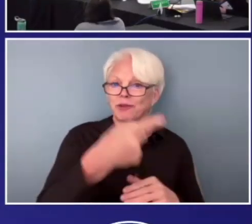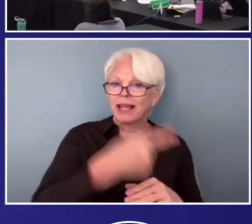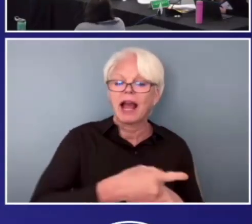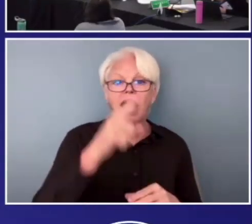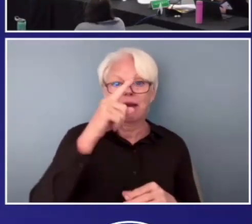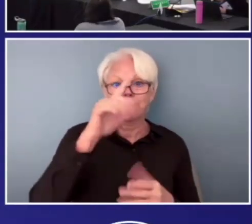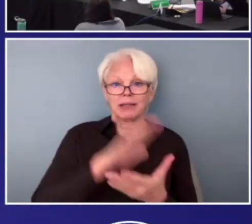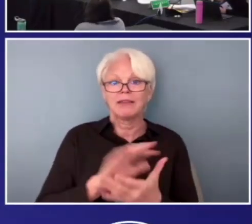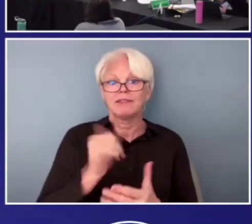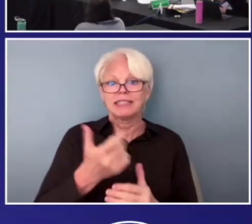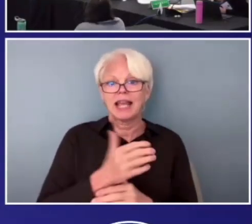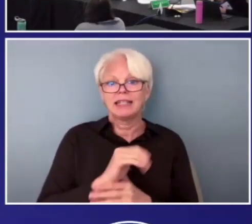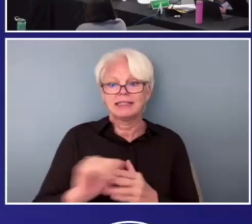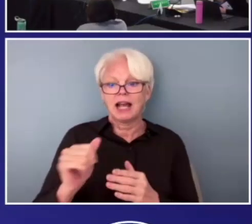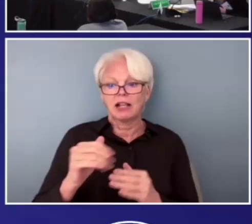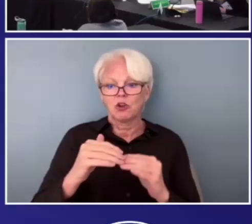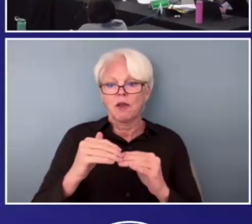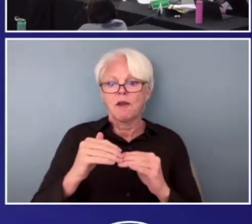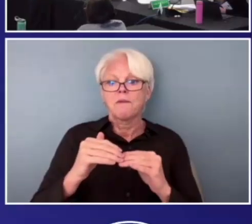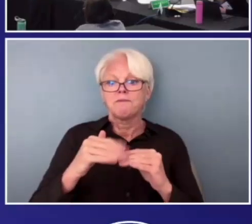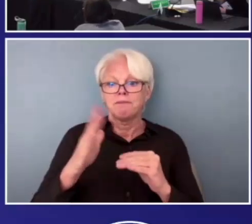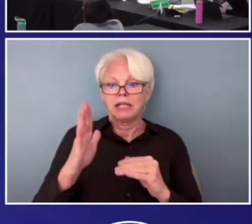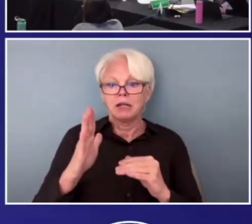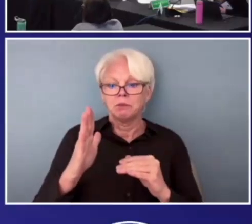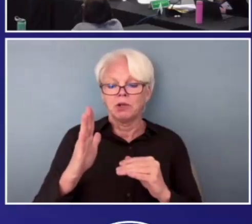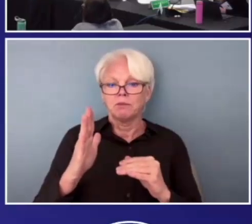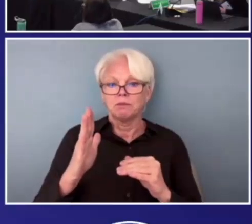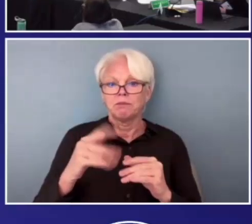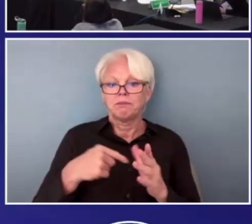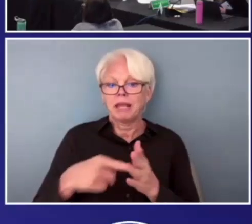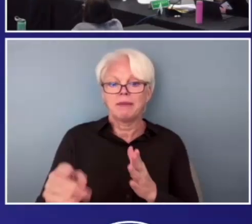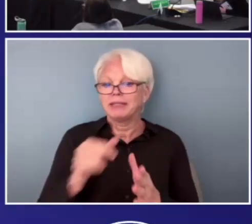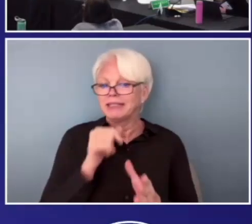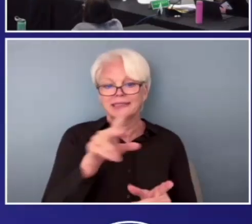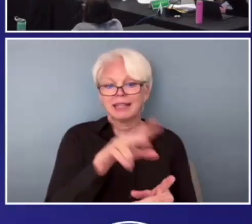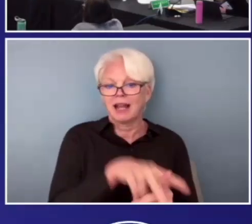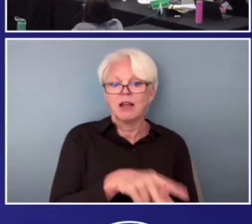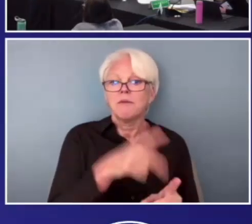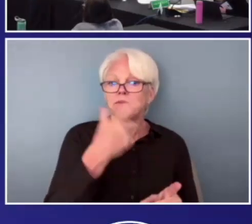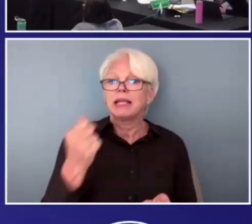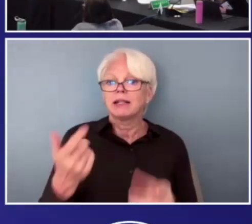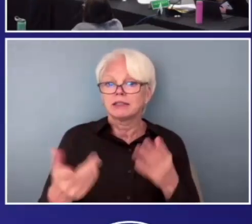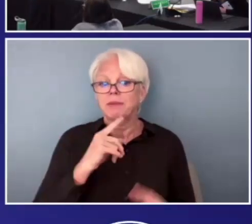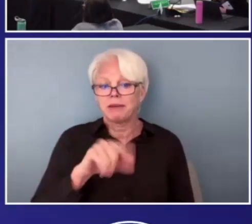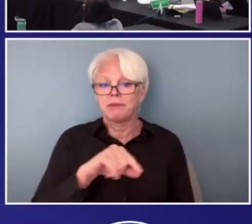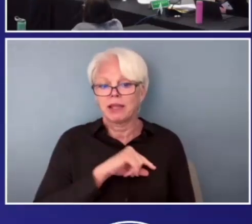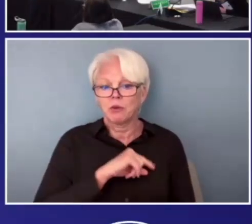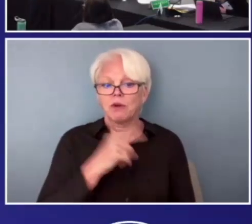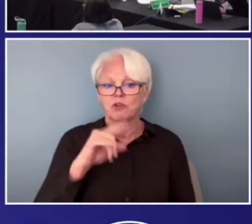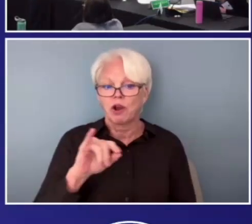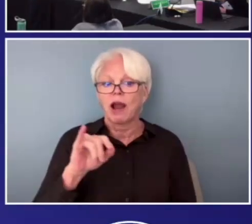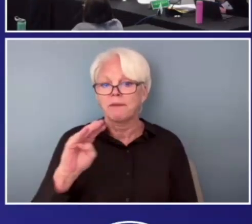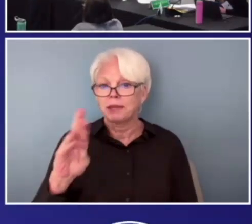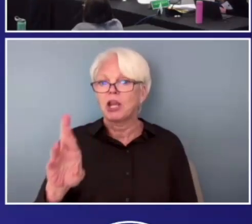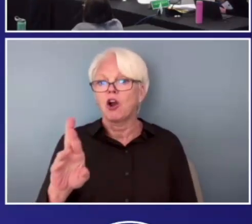minimum payment is not the applicable amount because they could be eligible for IBR. You are correct. be reflected.